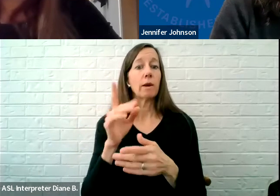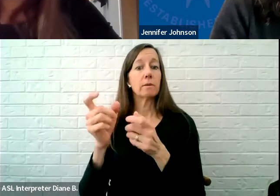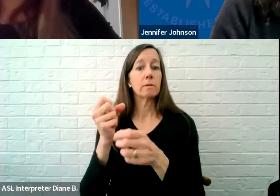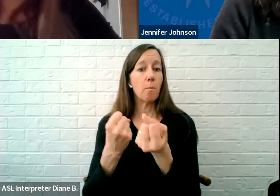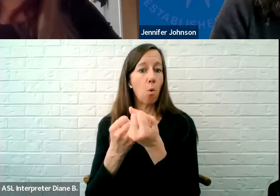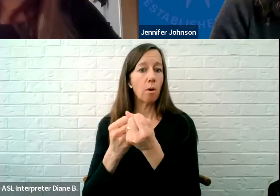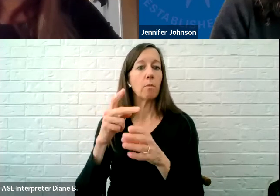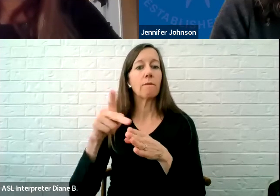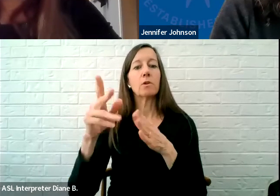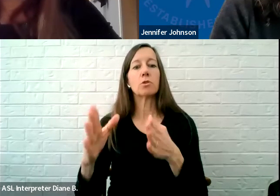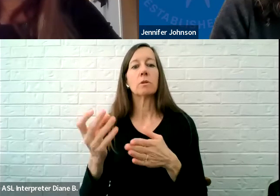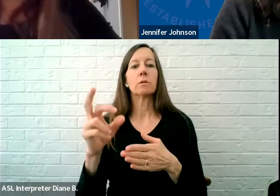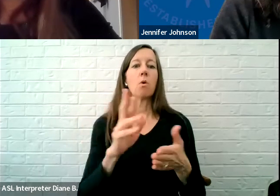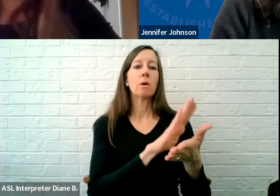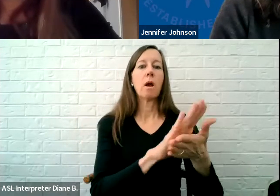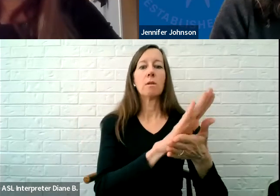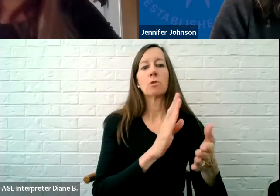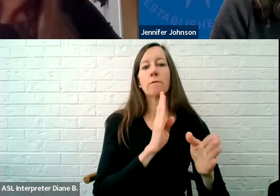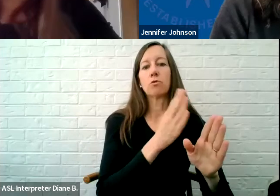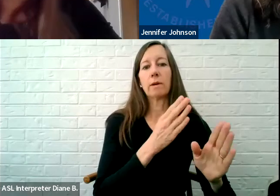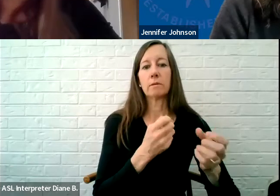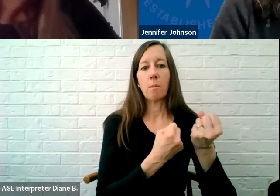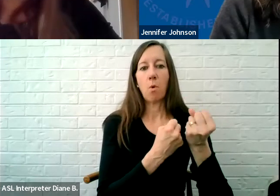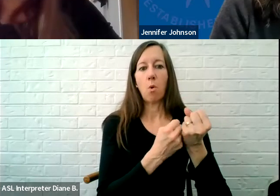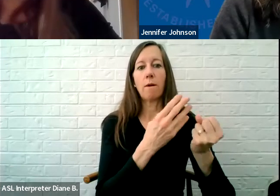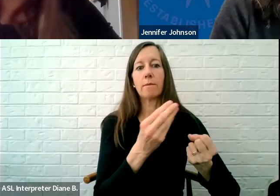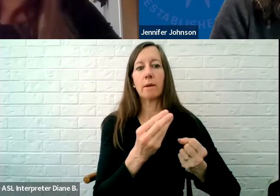consistent with improved quality of life and the hcbs settings role